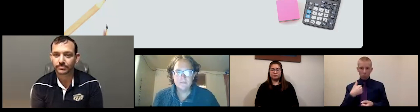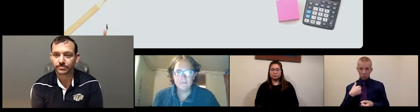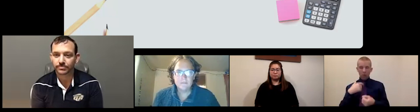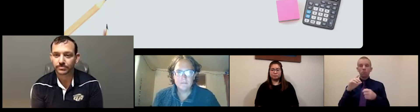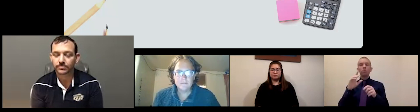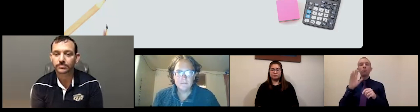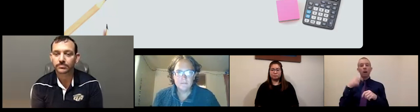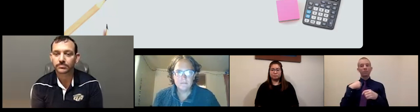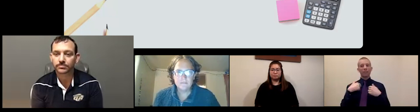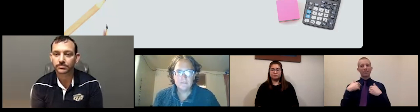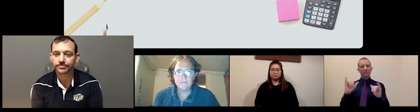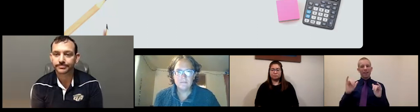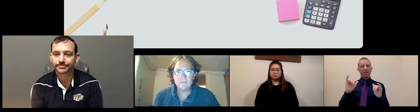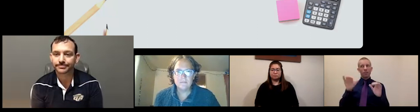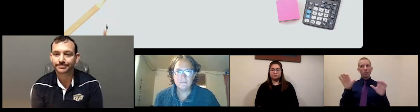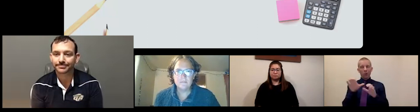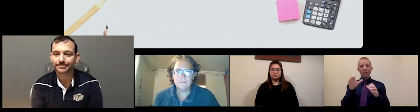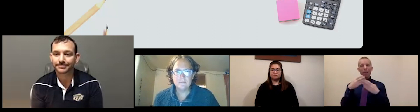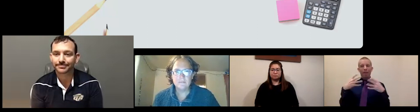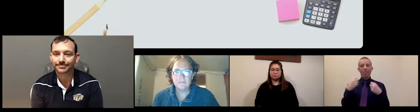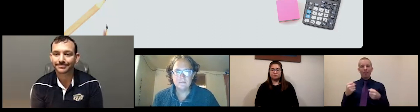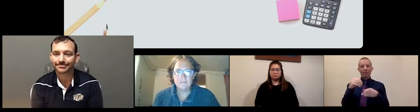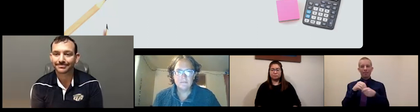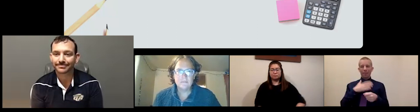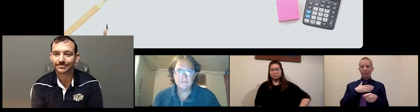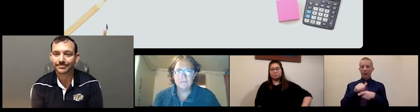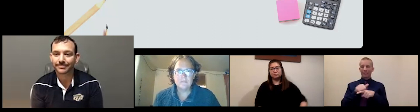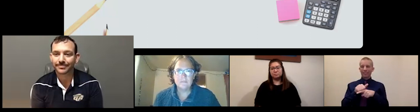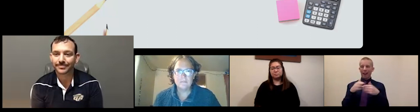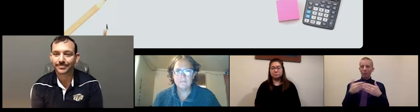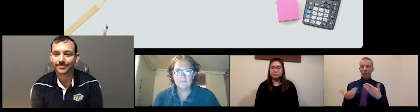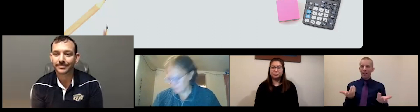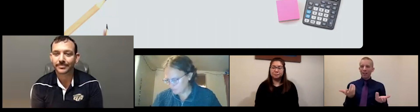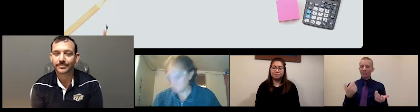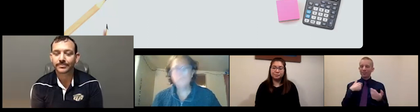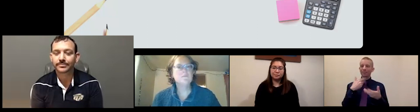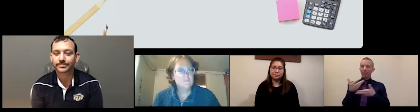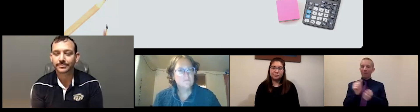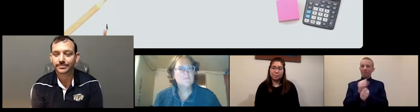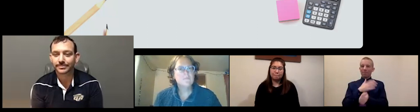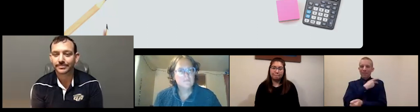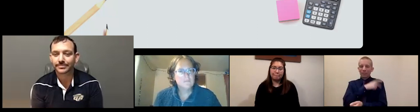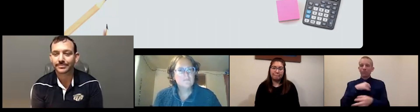I don’t, but I still do public health in my practice anyway. I interact with my patients.